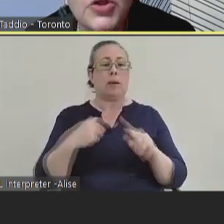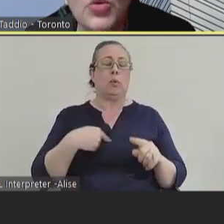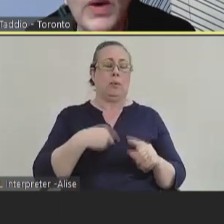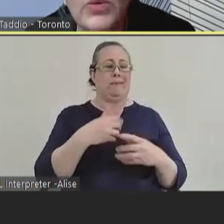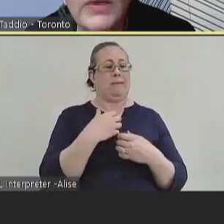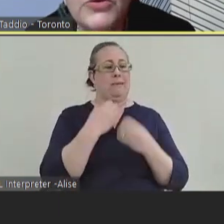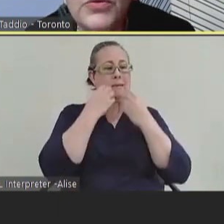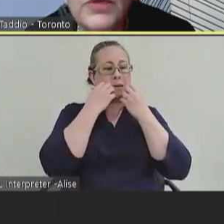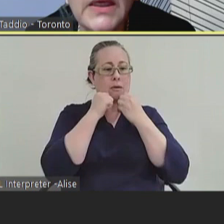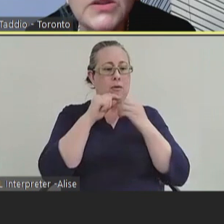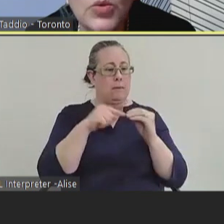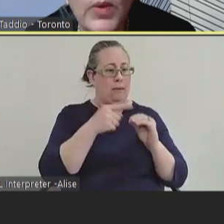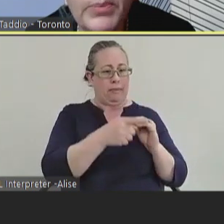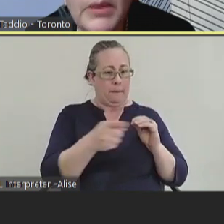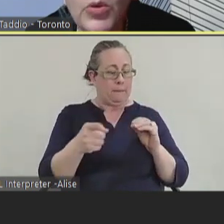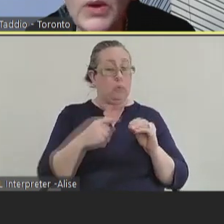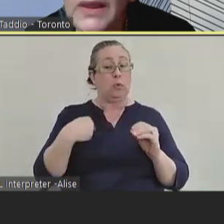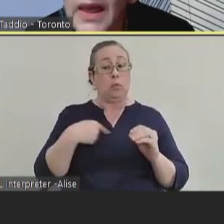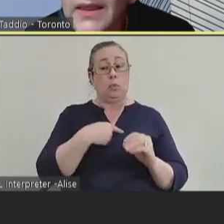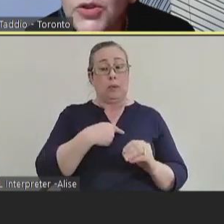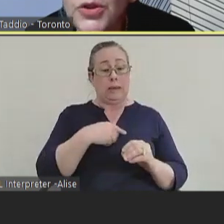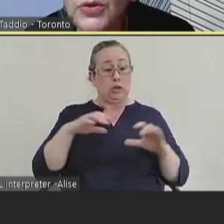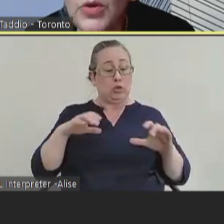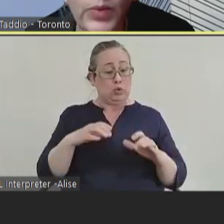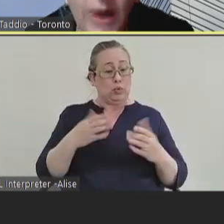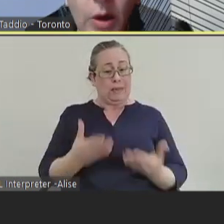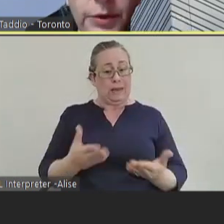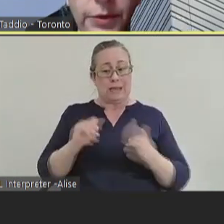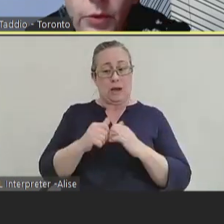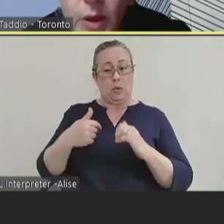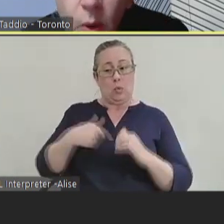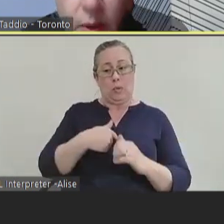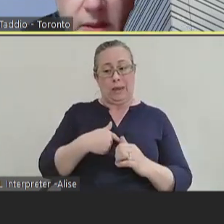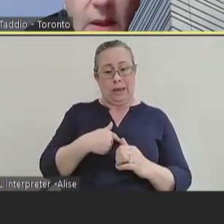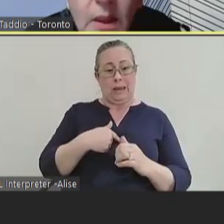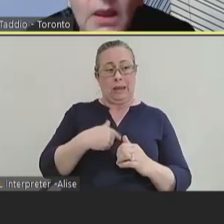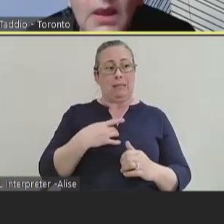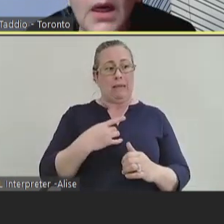So, when we do things the way people would like us to, or we honor their requests,